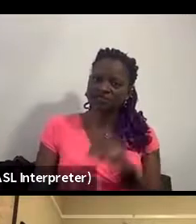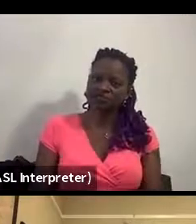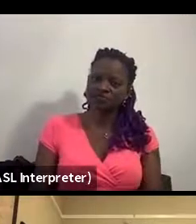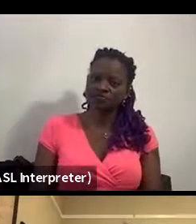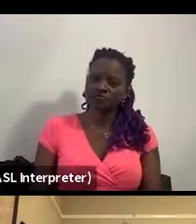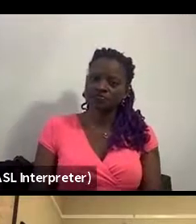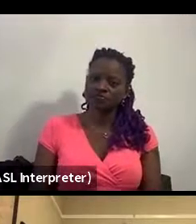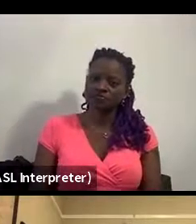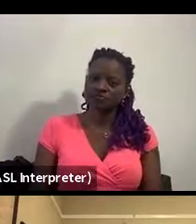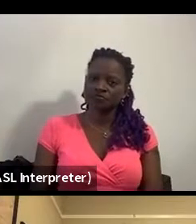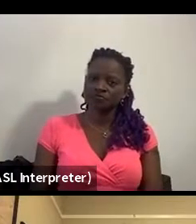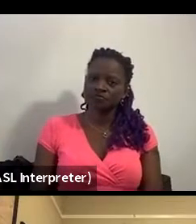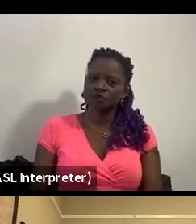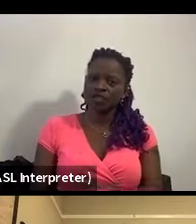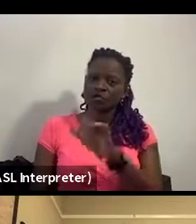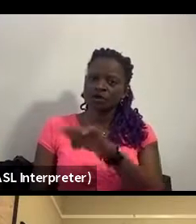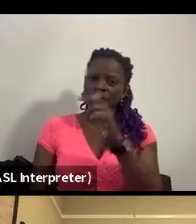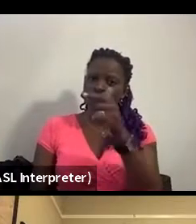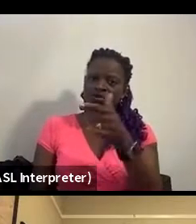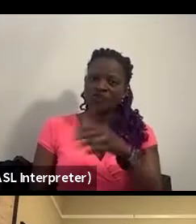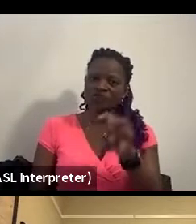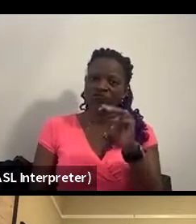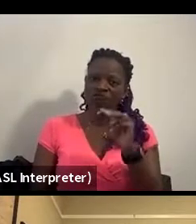I want to go to doctora Mase and just ask her about herd immunity.